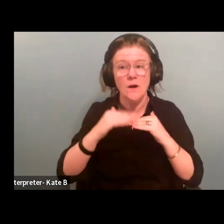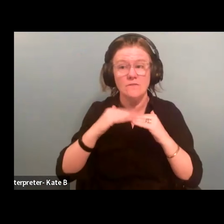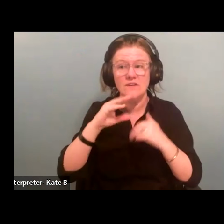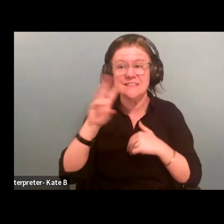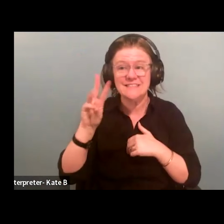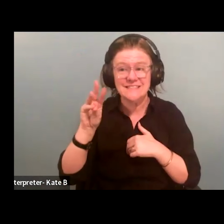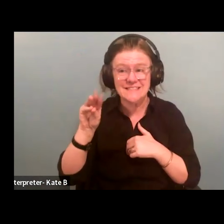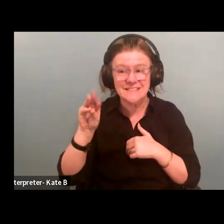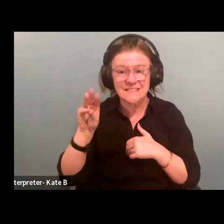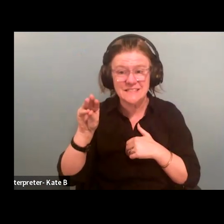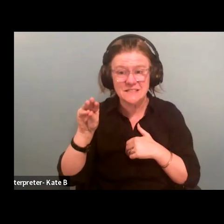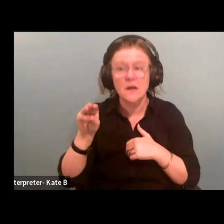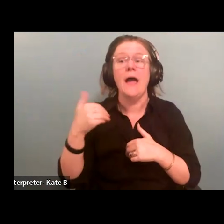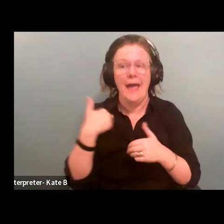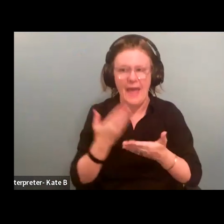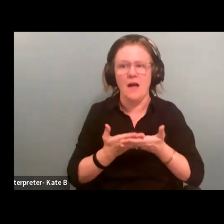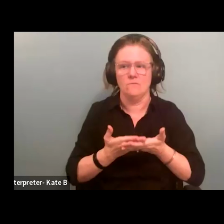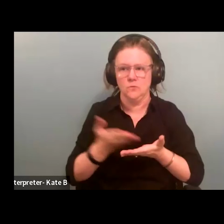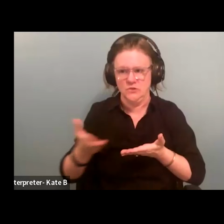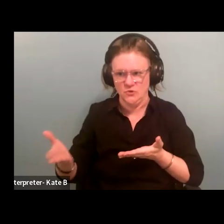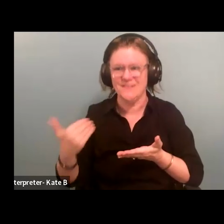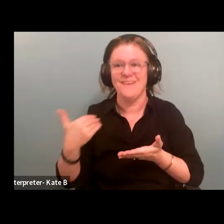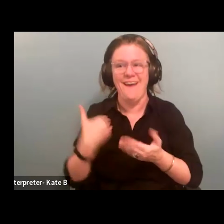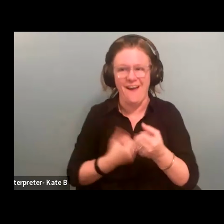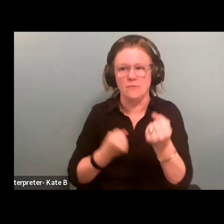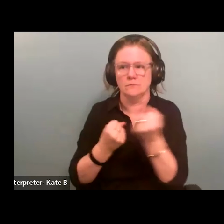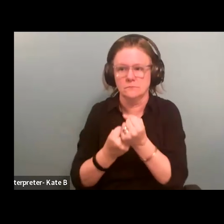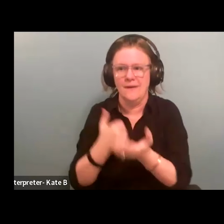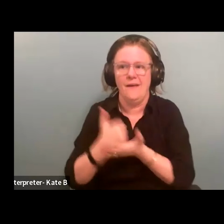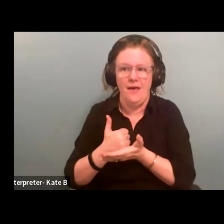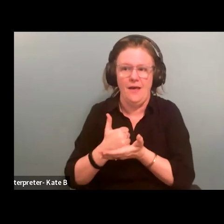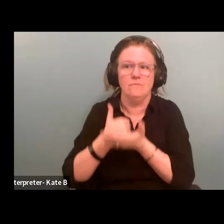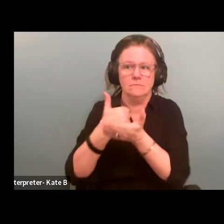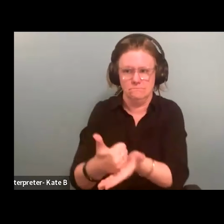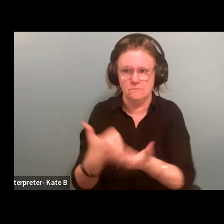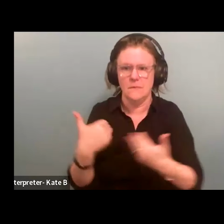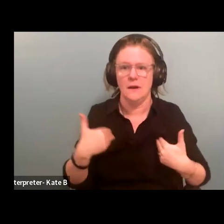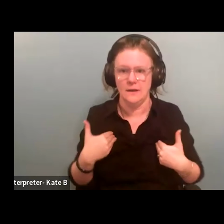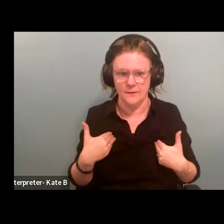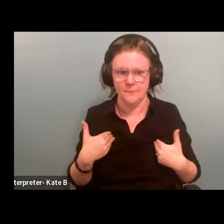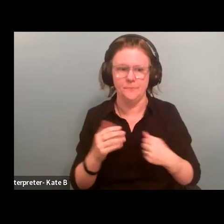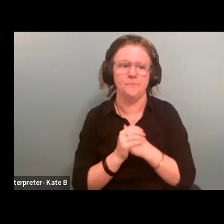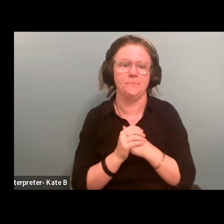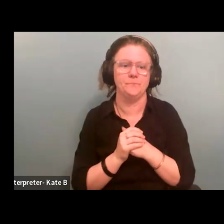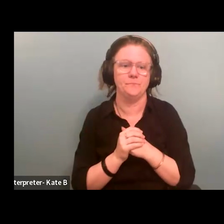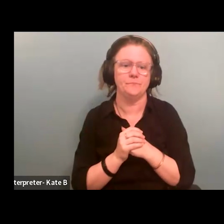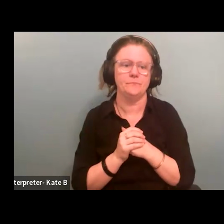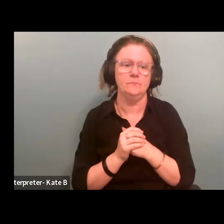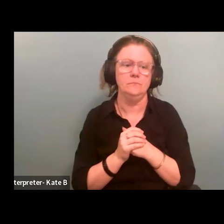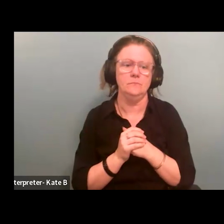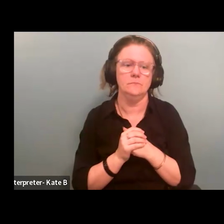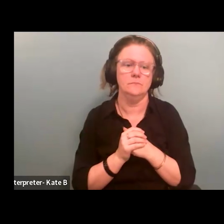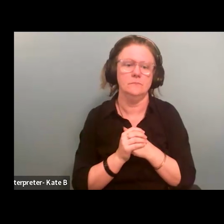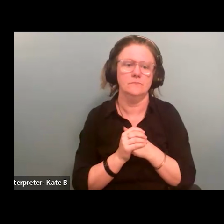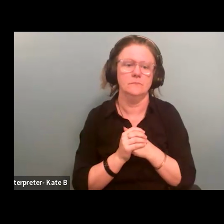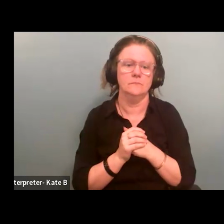you have resources. I always use the qualification that everyone understands